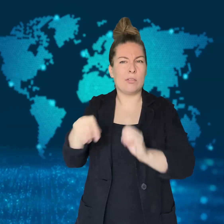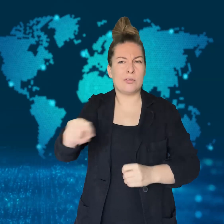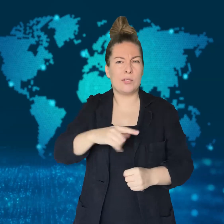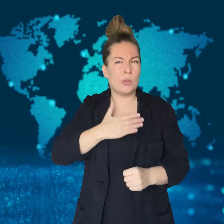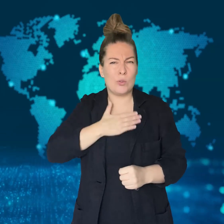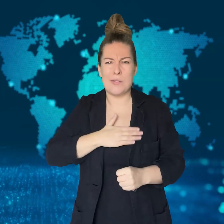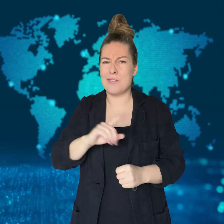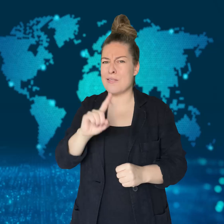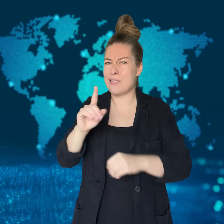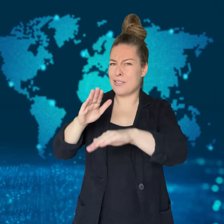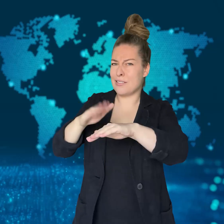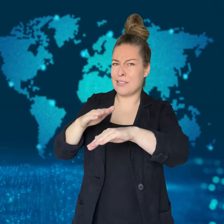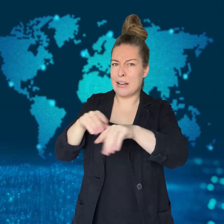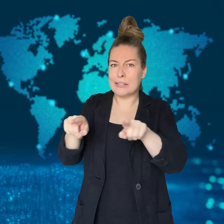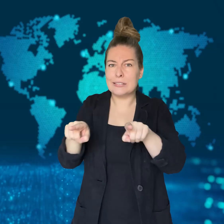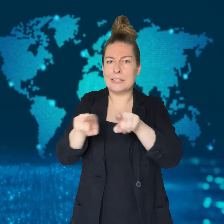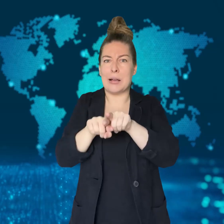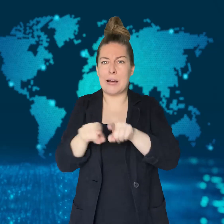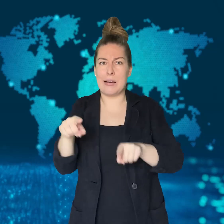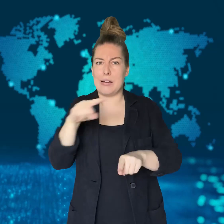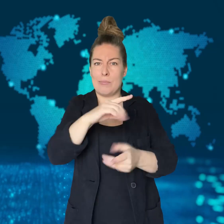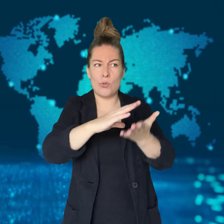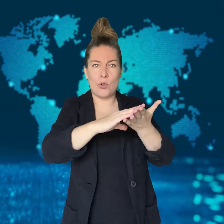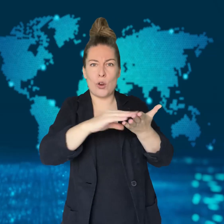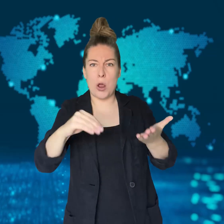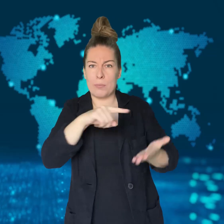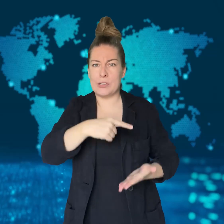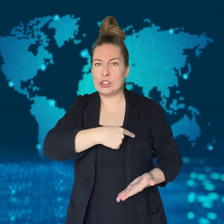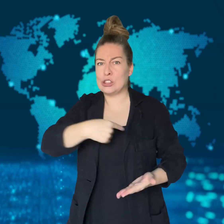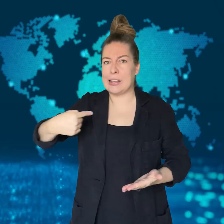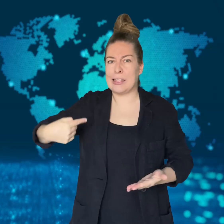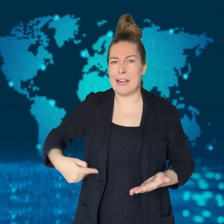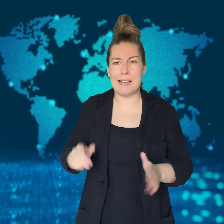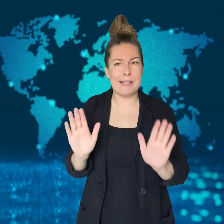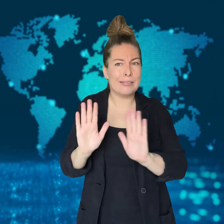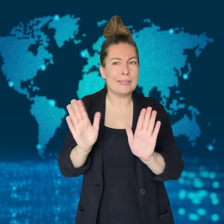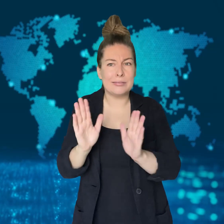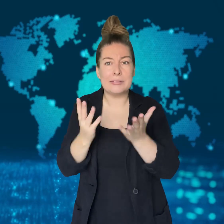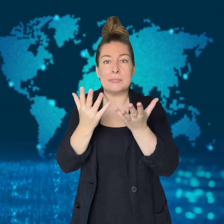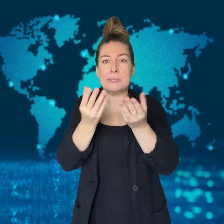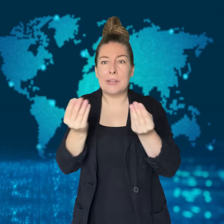the appropriate implementation of AI and surveillance.